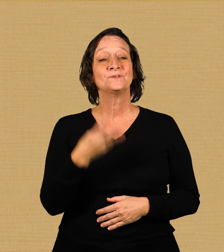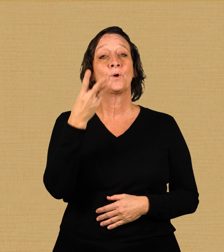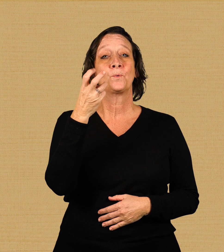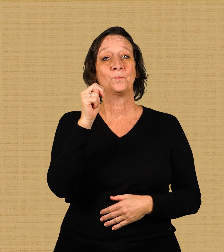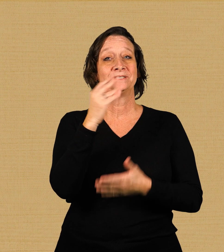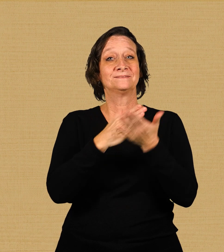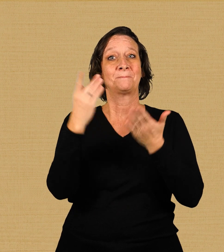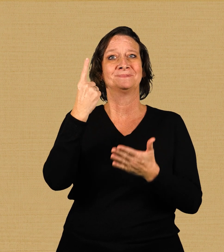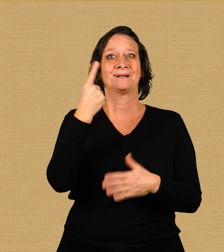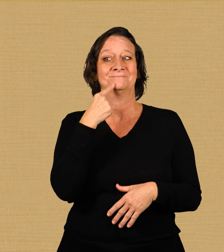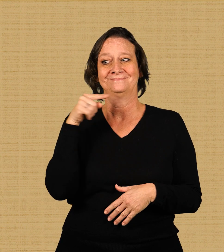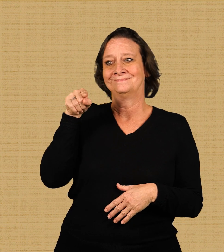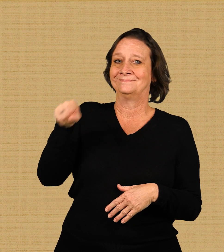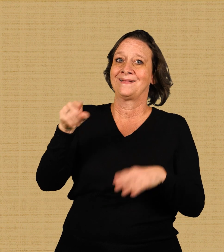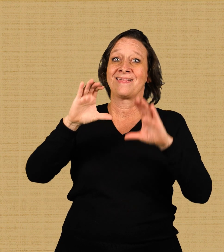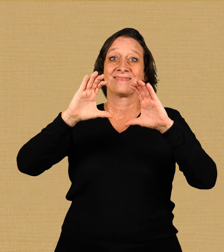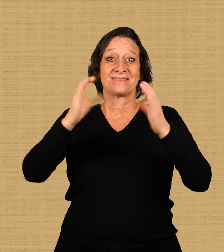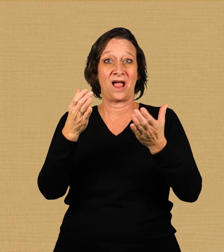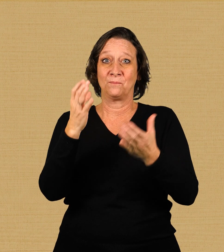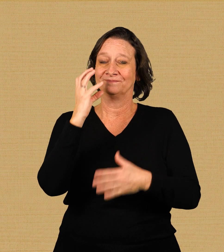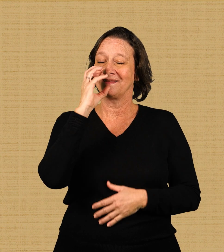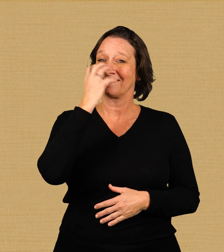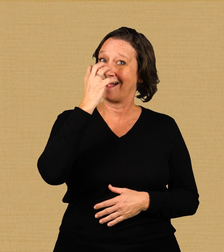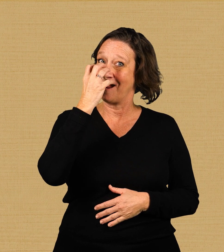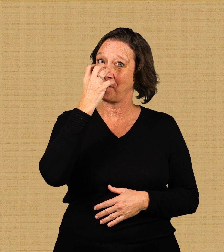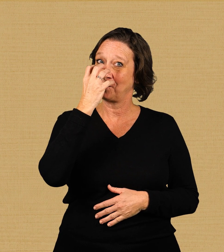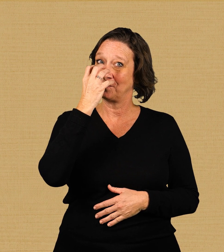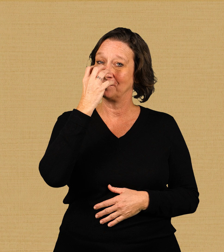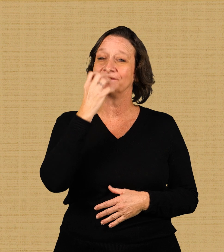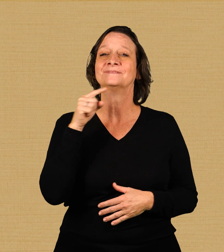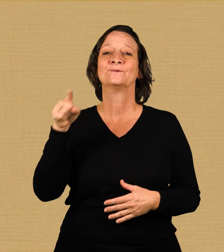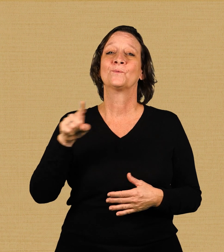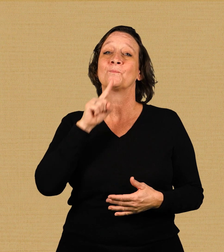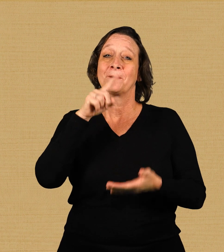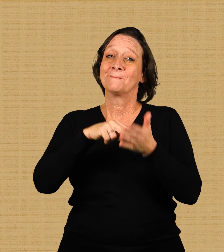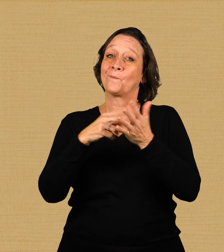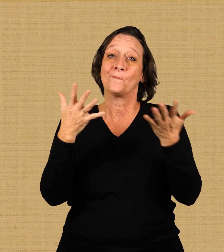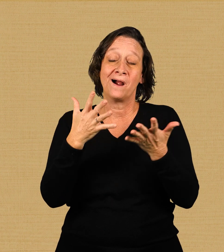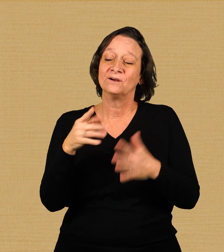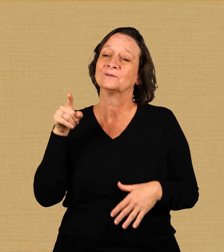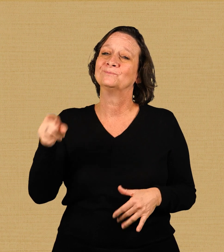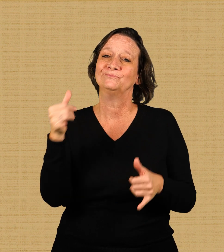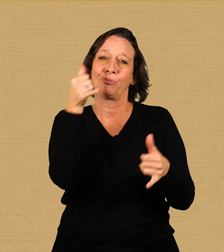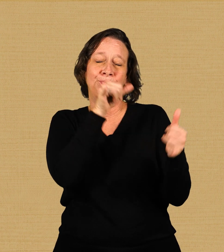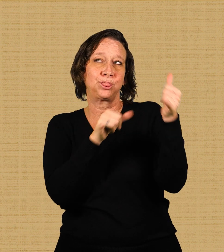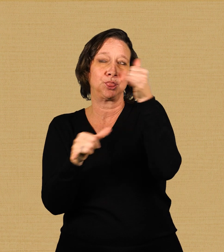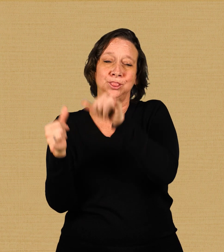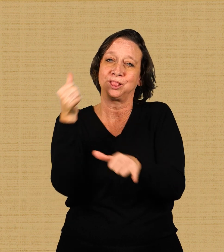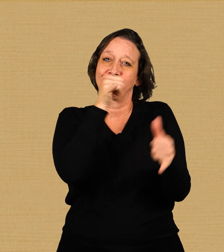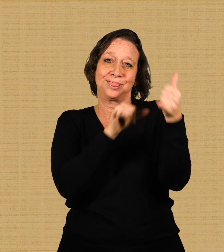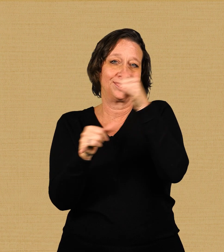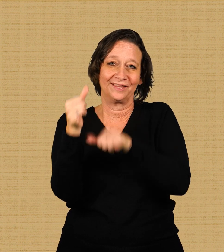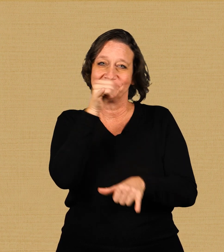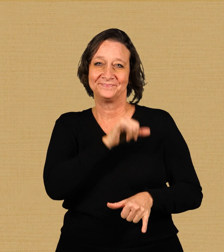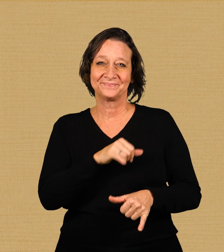When someone says, “He’s the class clown,” she really means that he is being very silly.